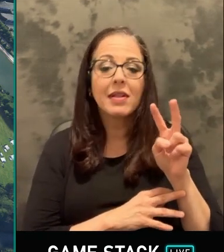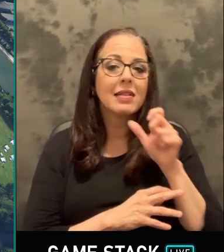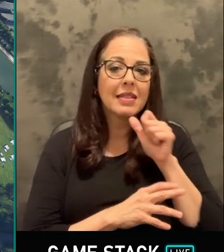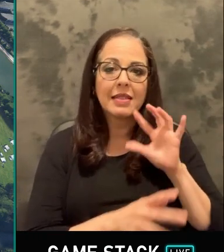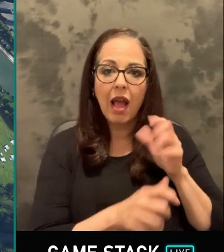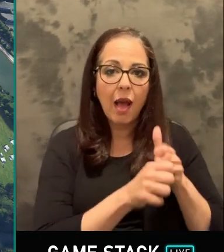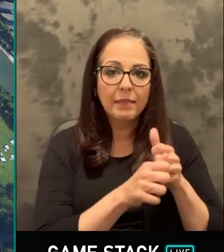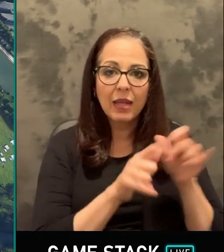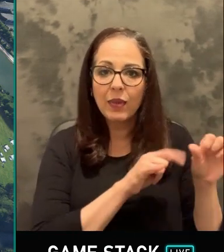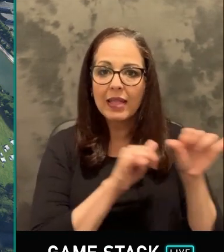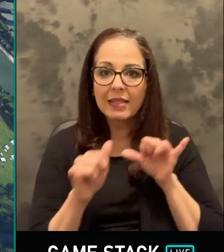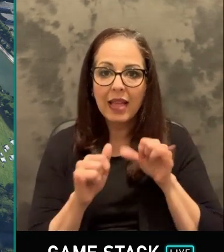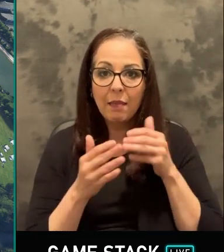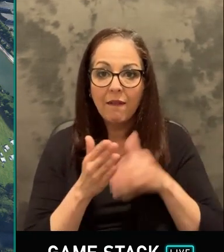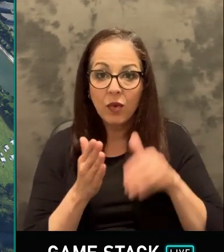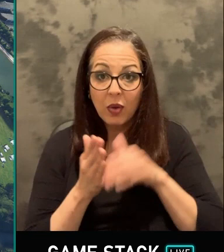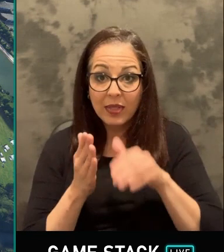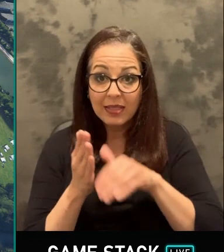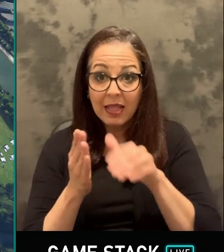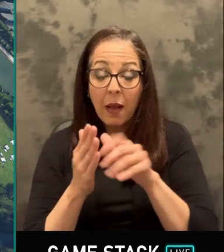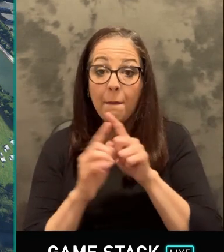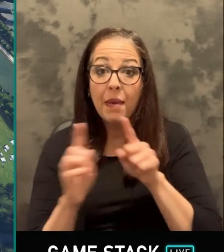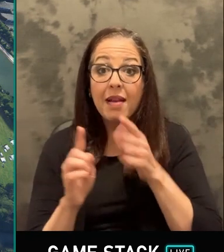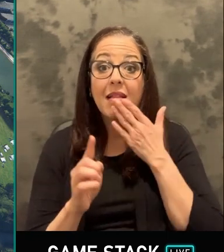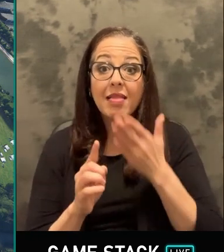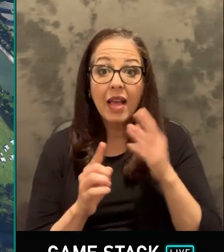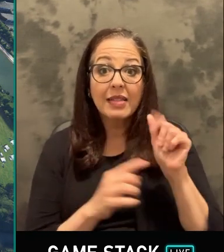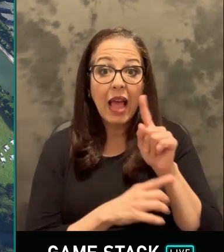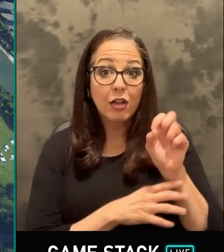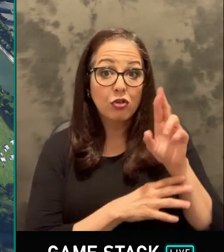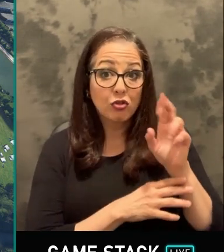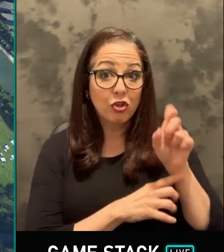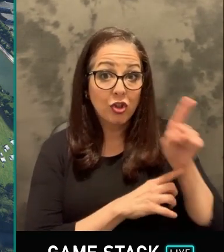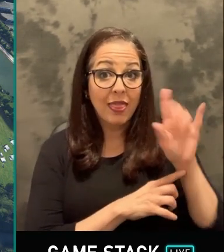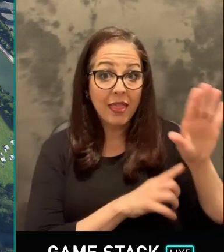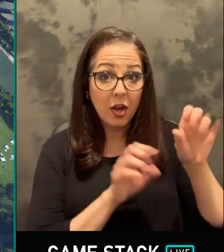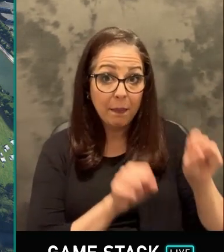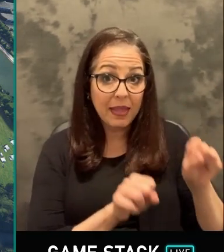So, thanks to Azure scalability, each service at his own set up to use the